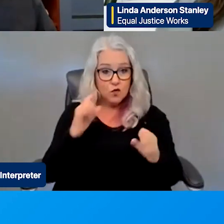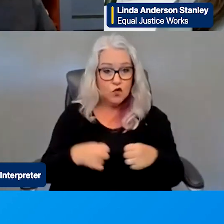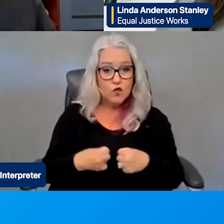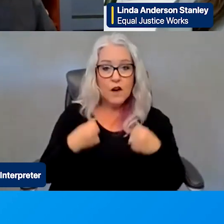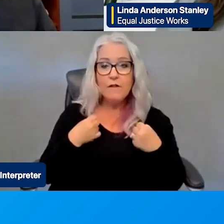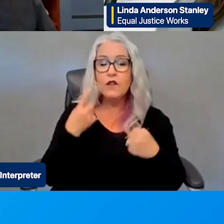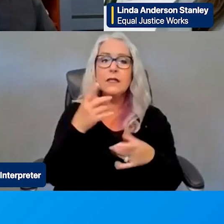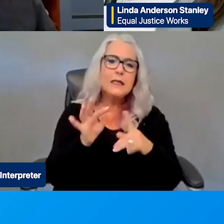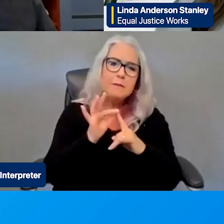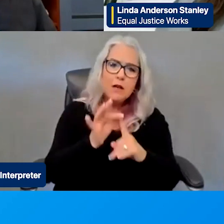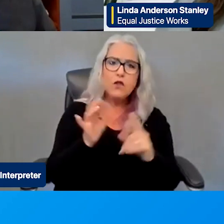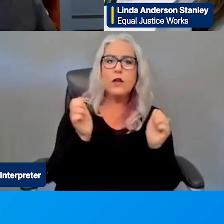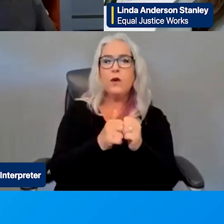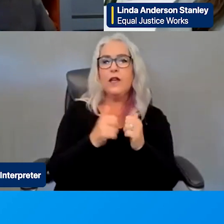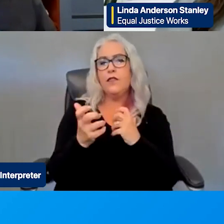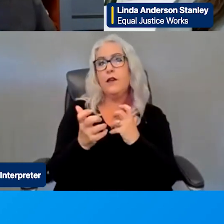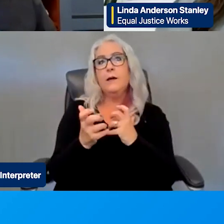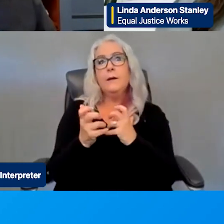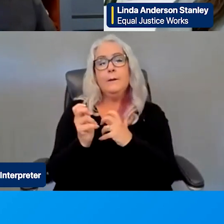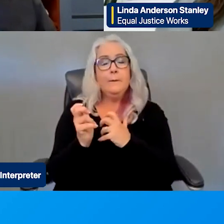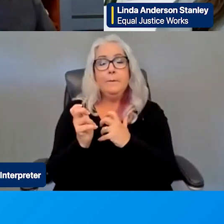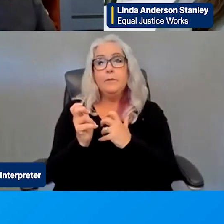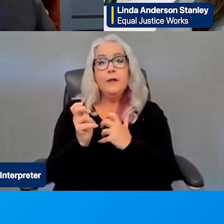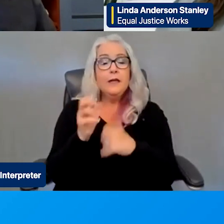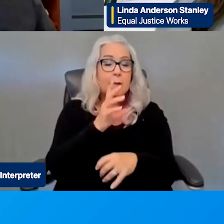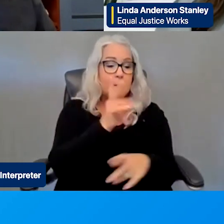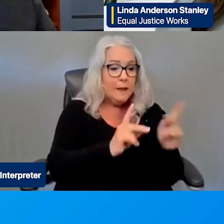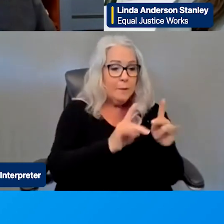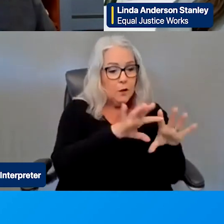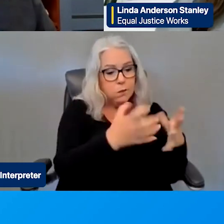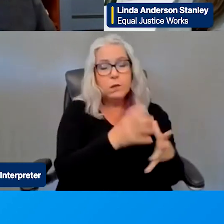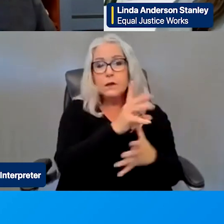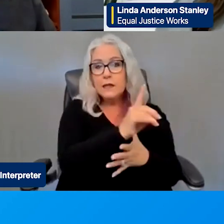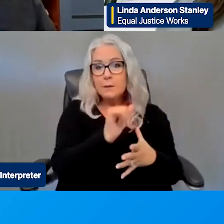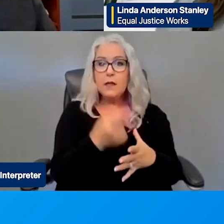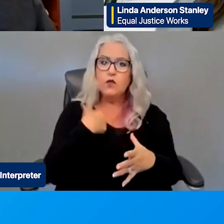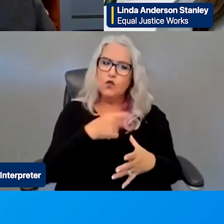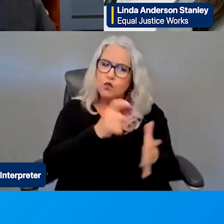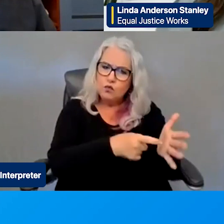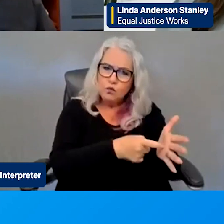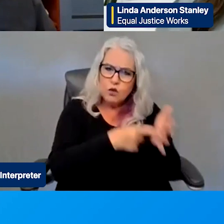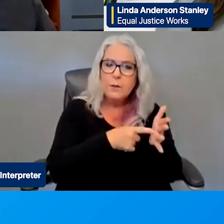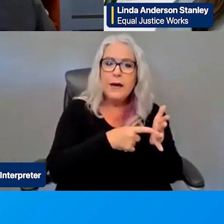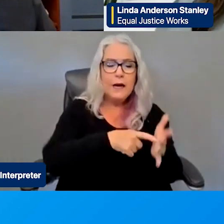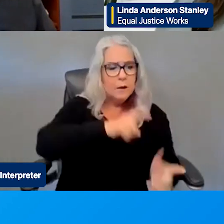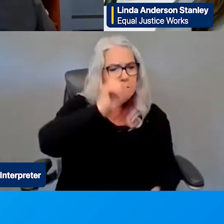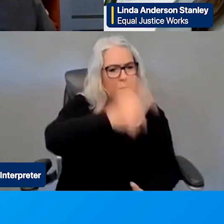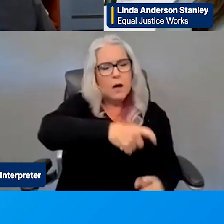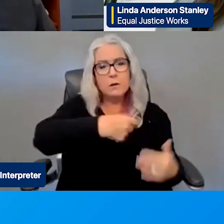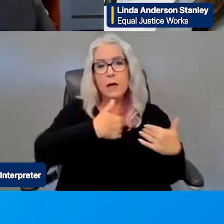process of having to go through a legal process to be able to demand what was theirs in the first place.